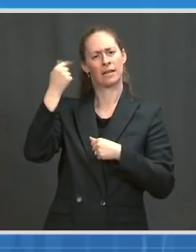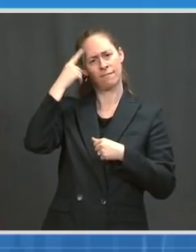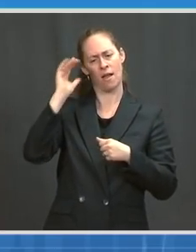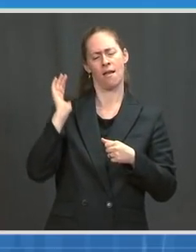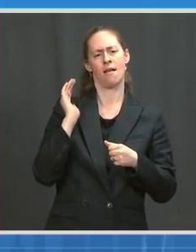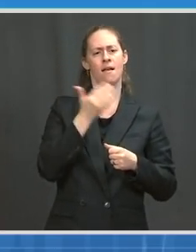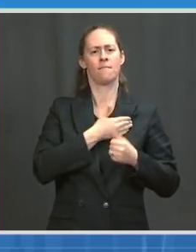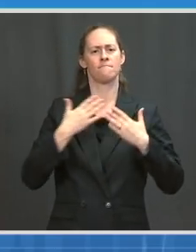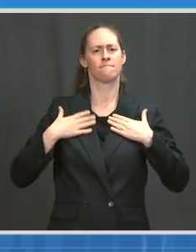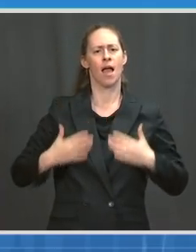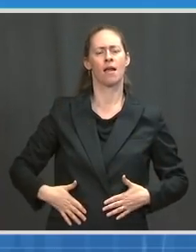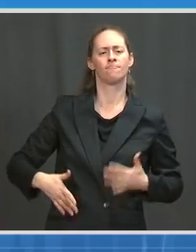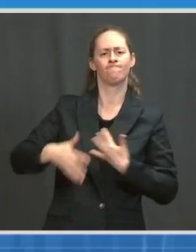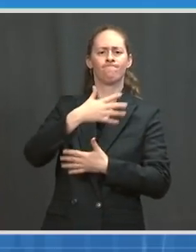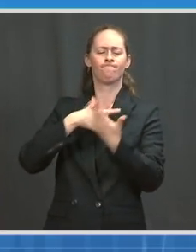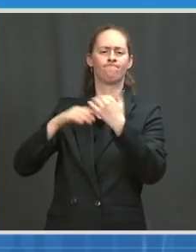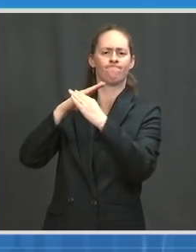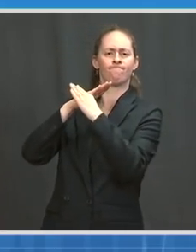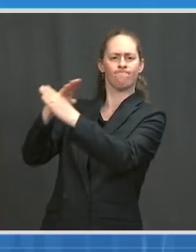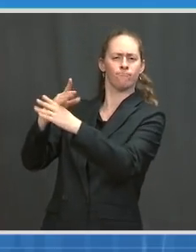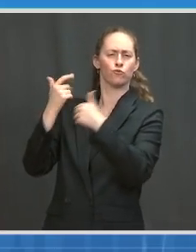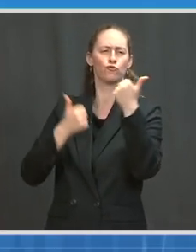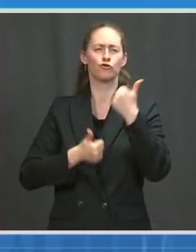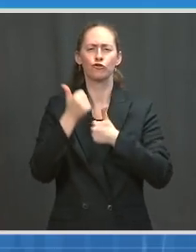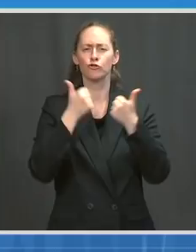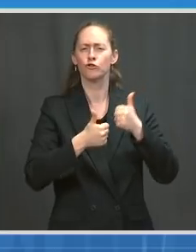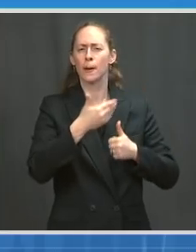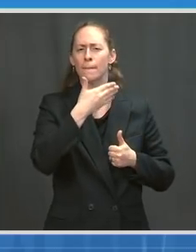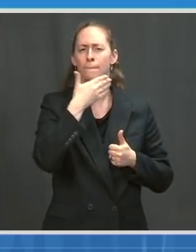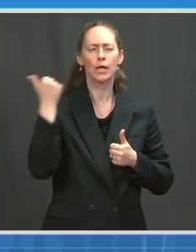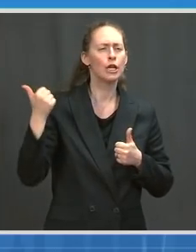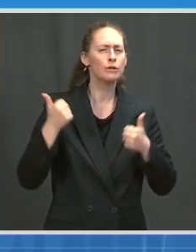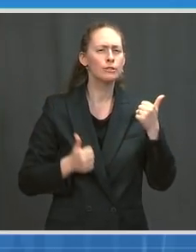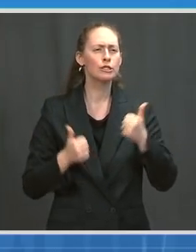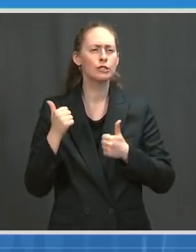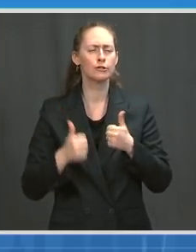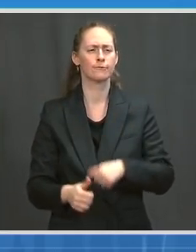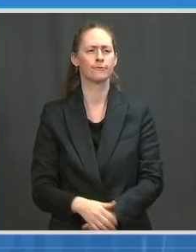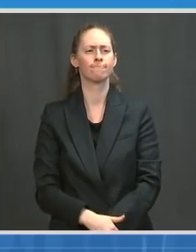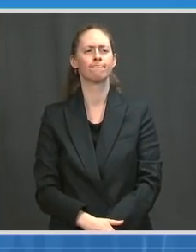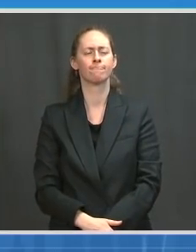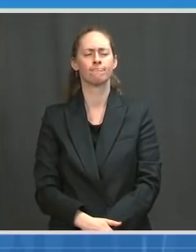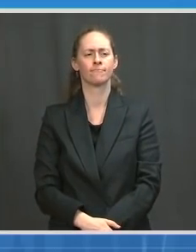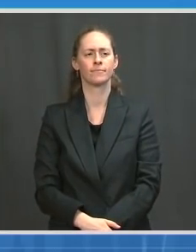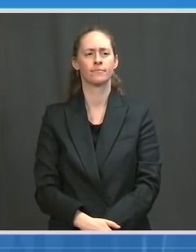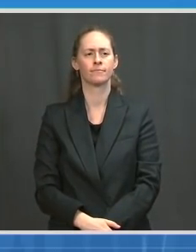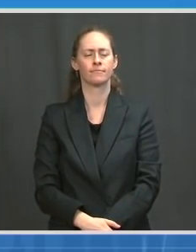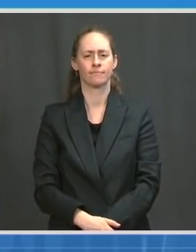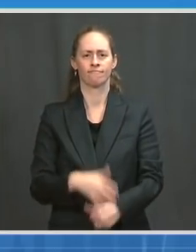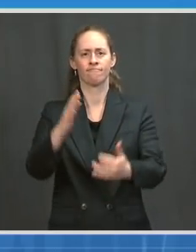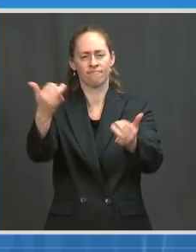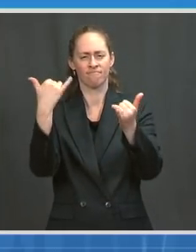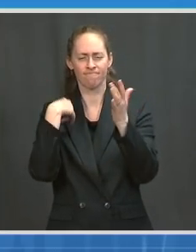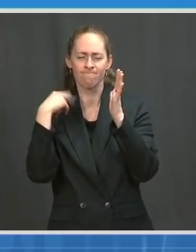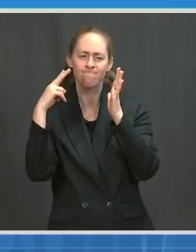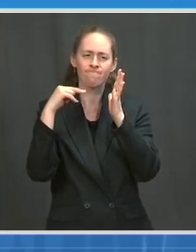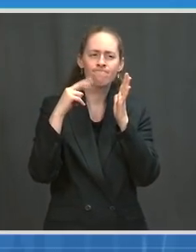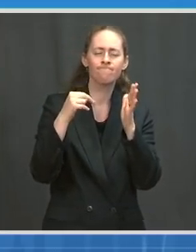we revisited HIV again, namely improving on natural immunity. And that's what I'm going to talk to you about in the next minute or two.